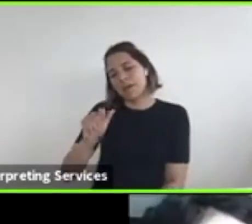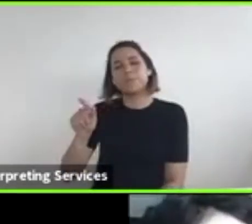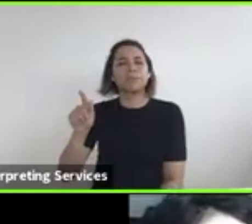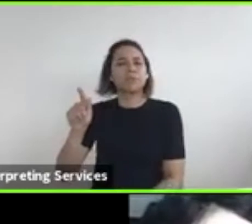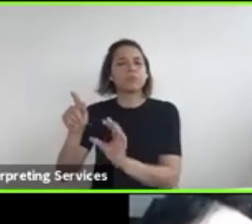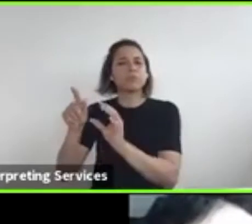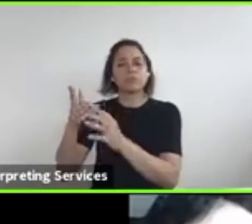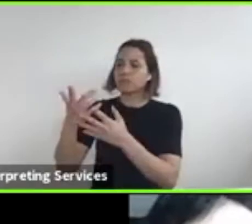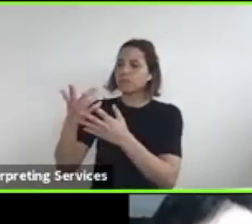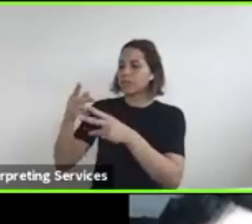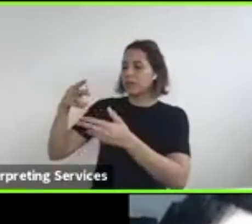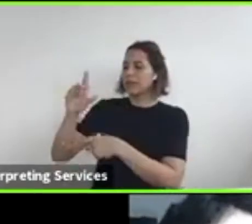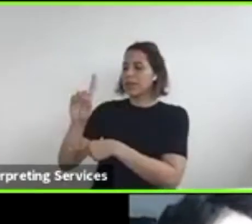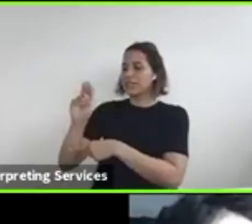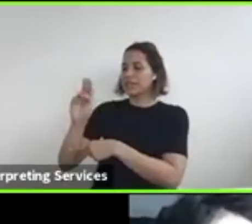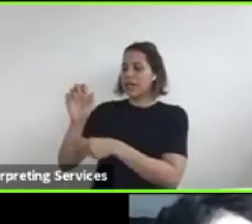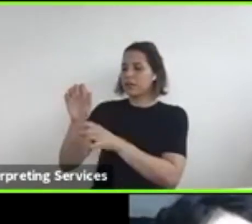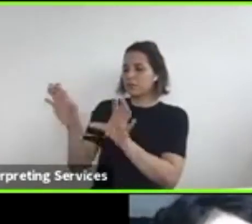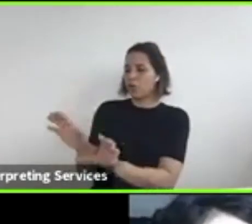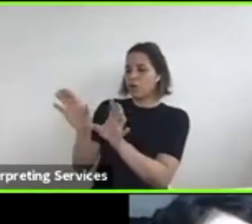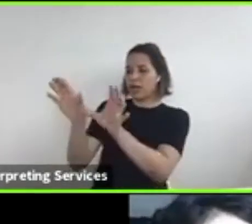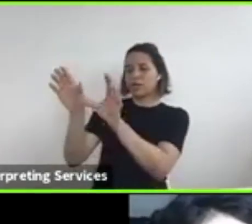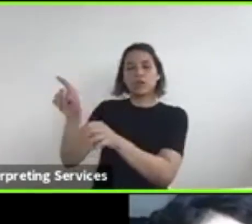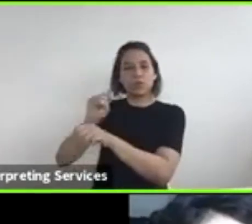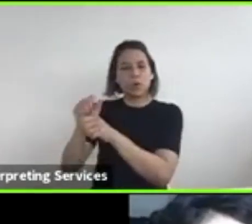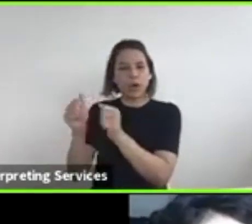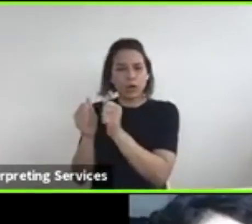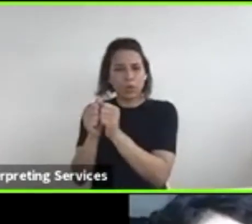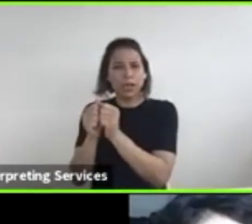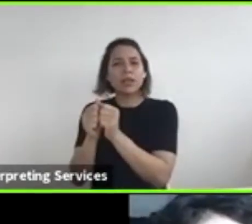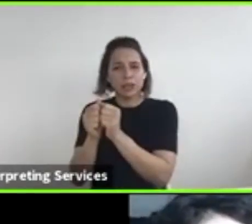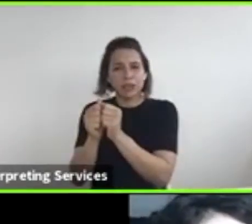ARCHITECTURE OF MUSEUMS AND HELD COLLECTIONS IN RELATION TO HER KNOWLEDGE